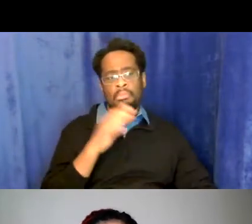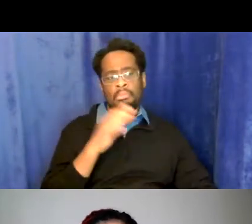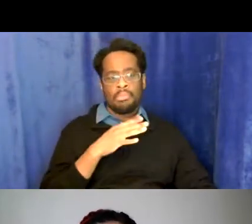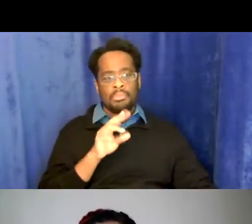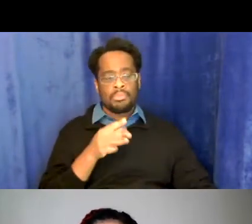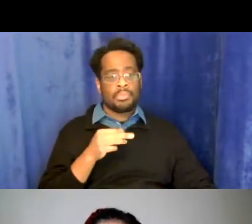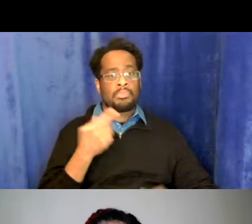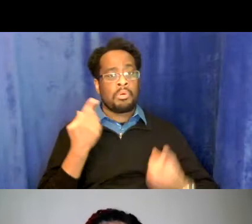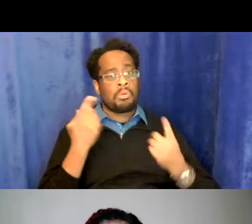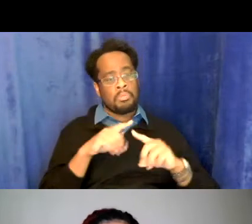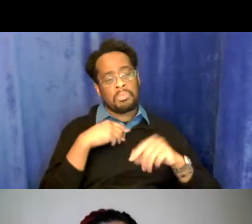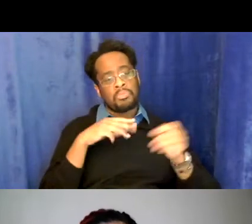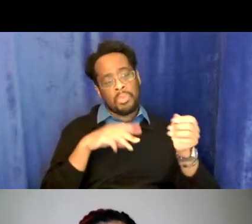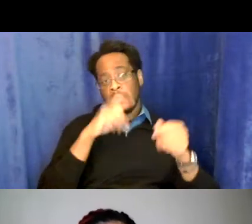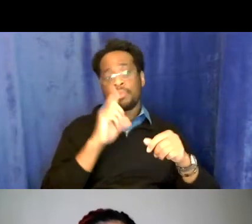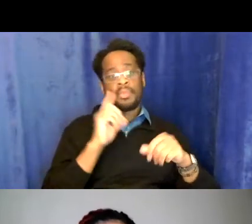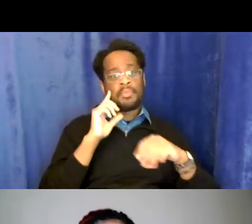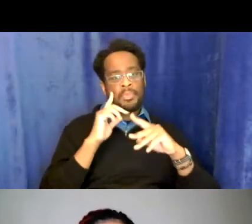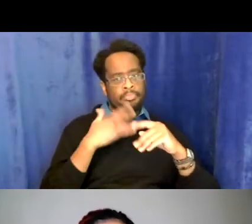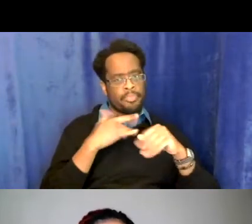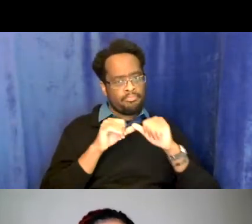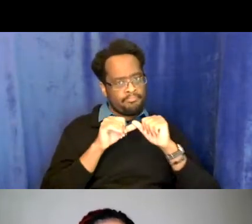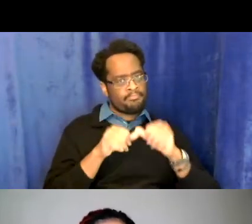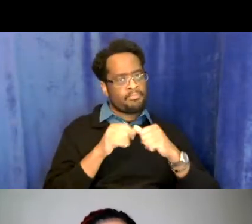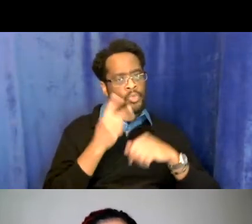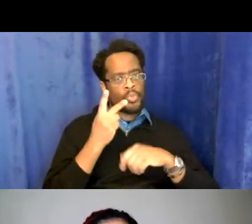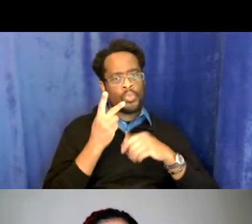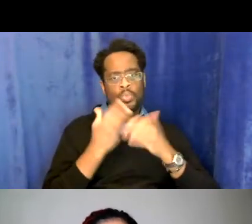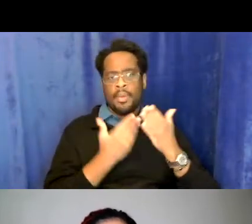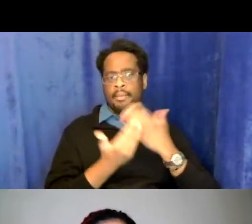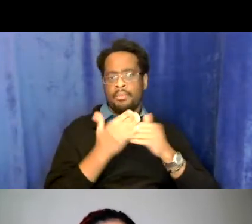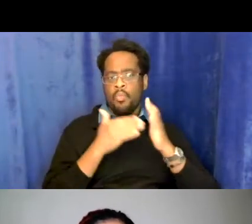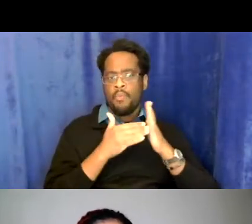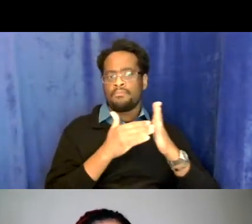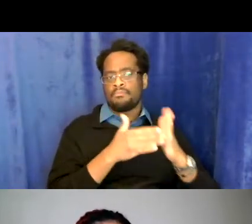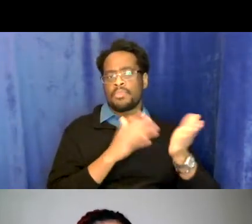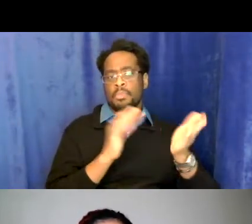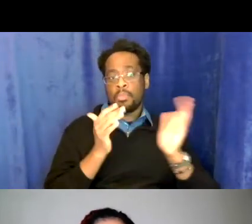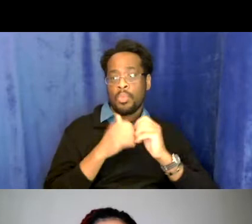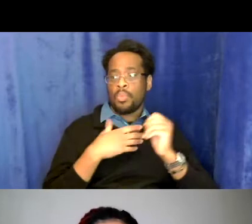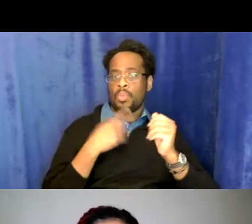Cat two hands or one hand now with the black deaf community typically